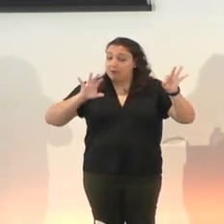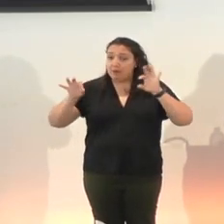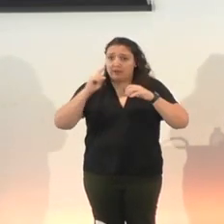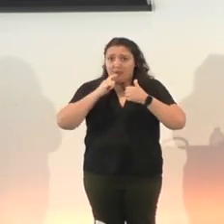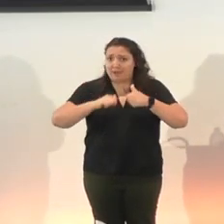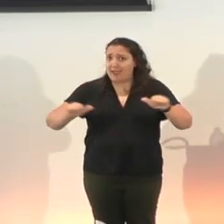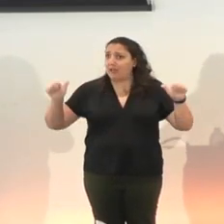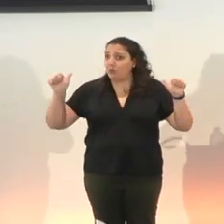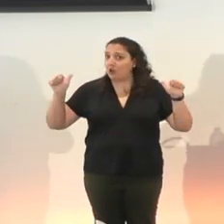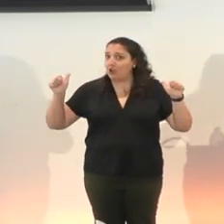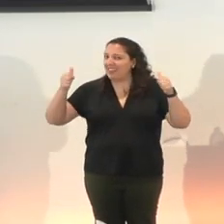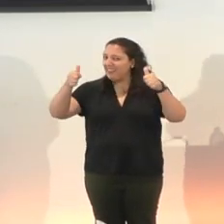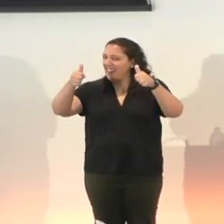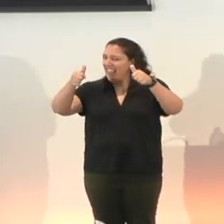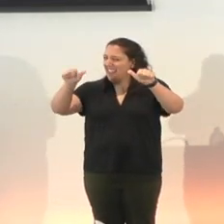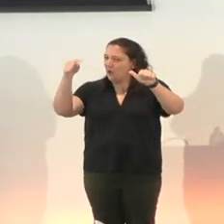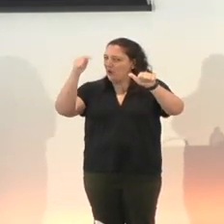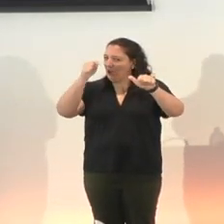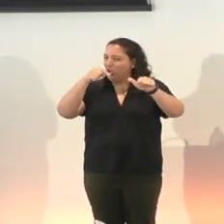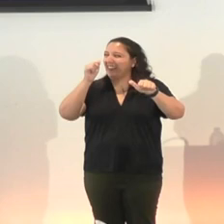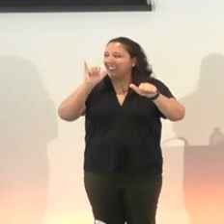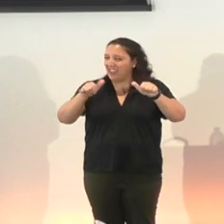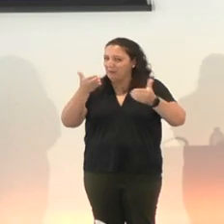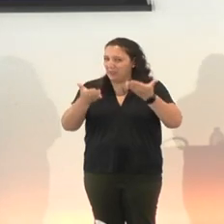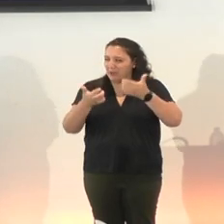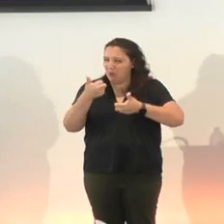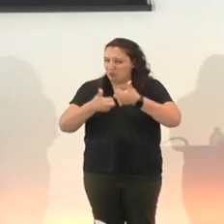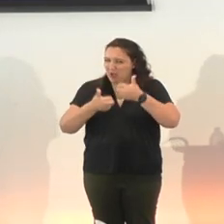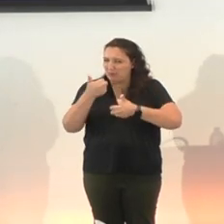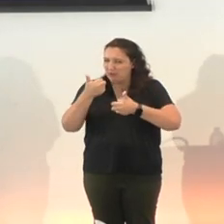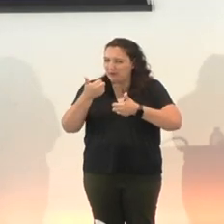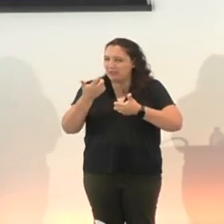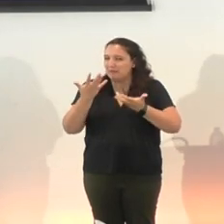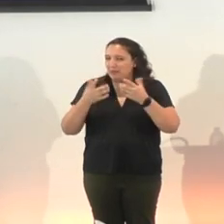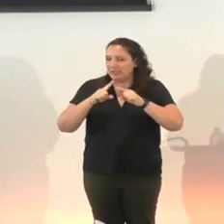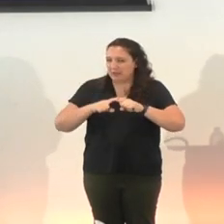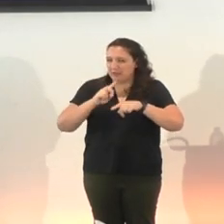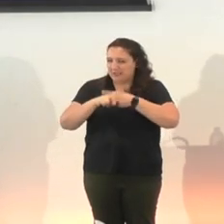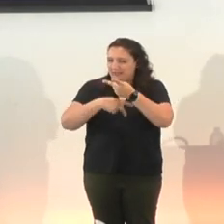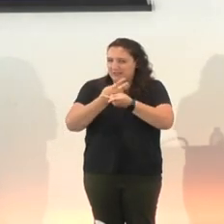anywhere nest might be a problem depending on what technologies you are testing which might include